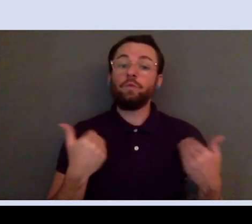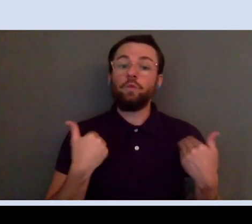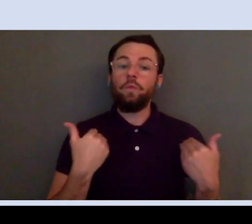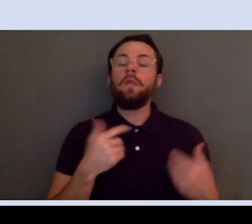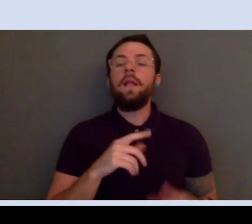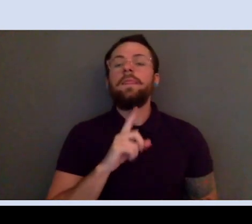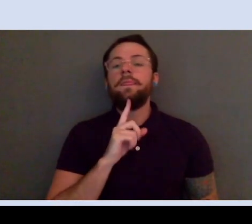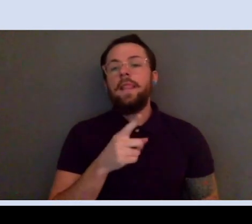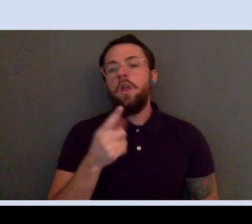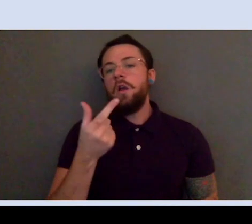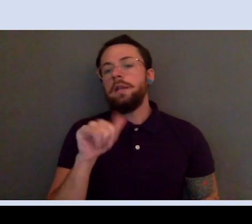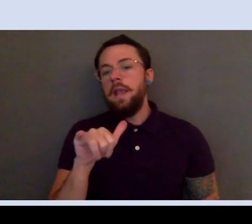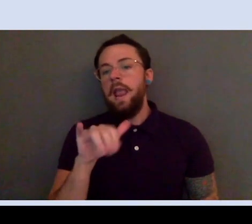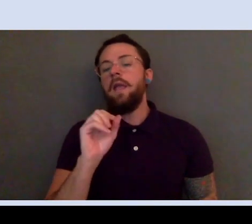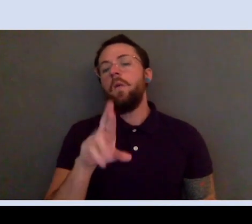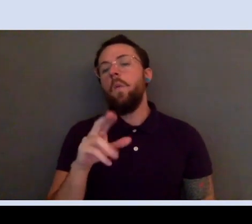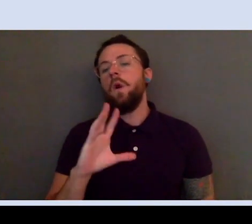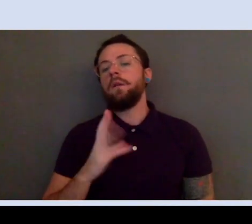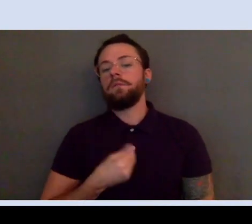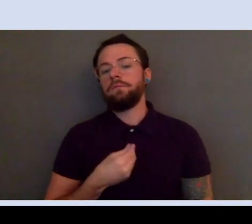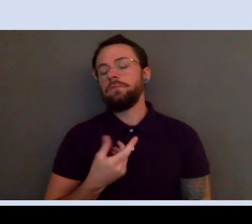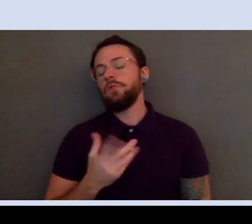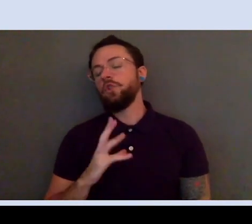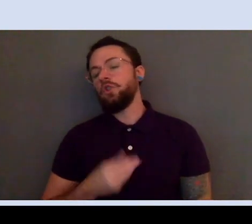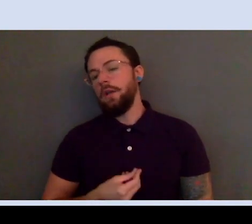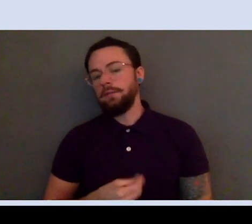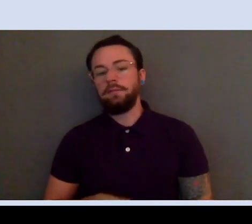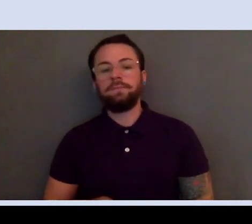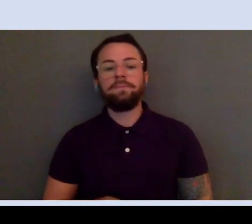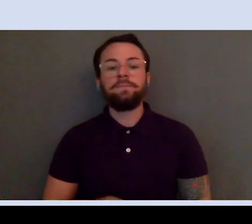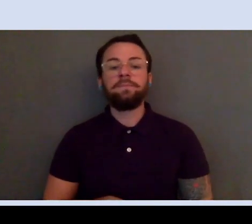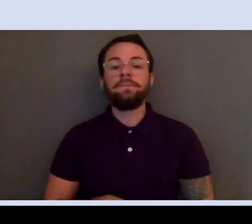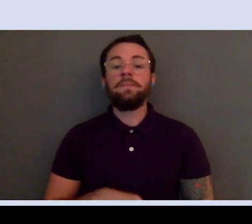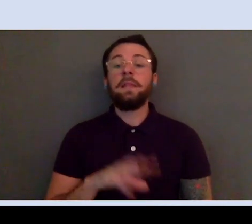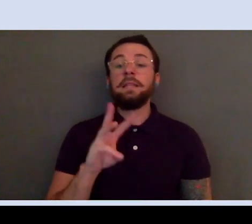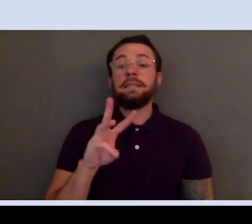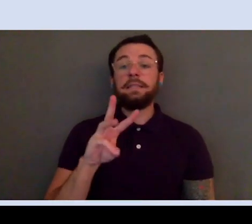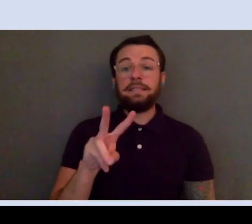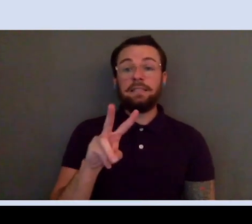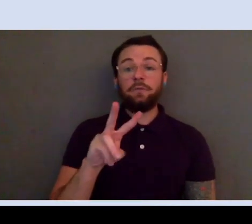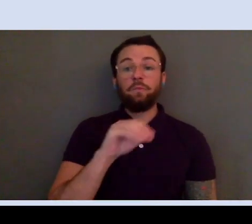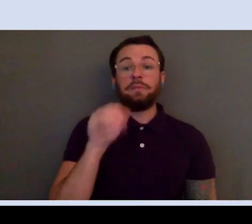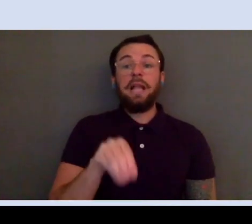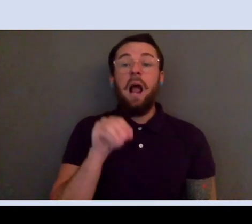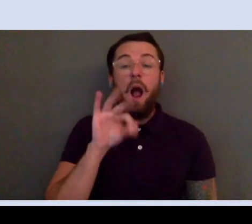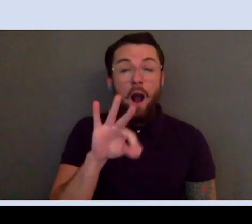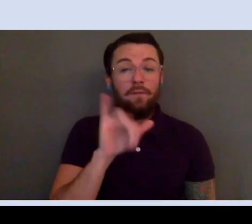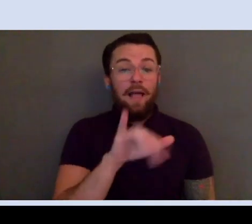40 percent of all homeless youth are transgender or gay.